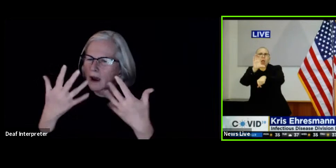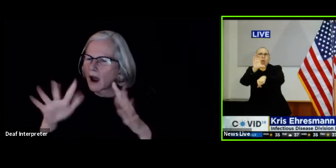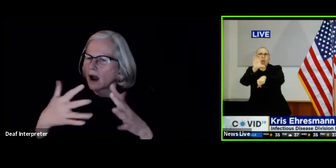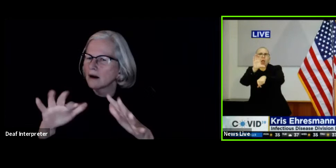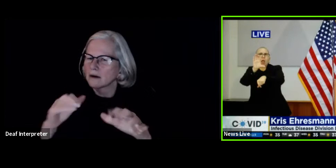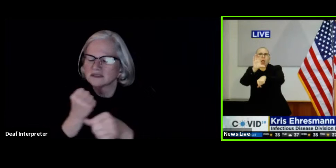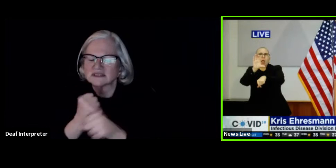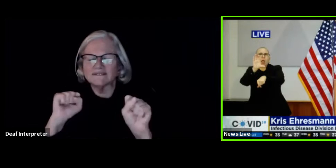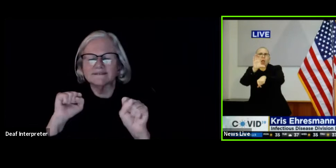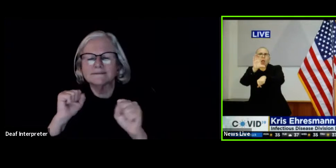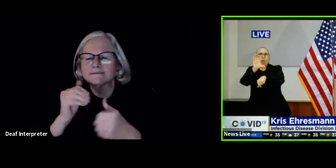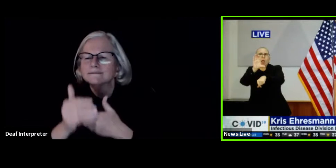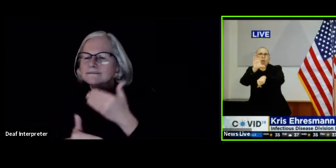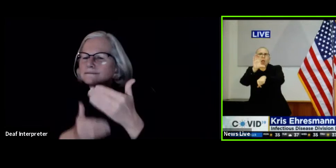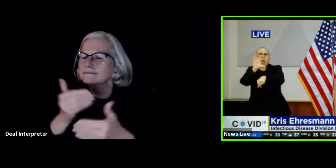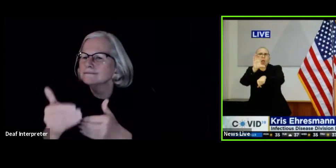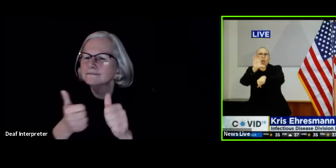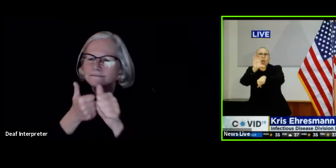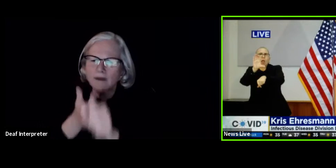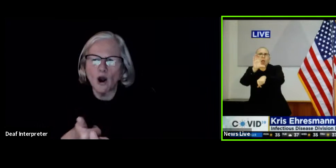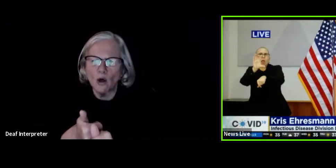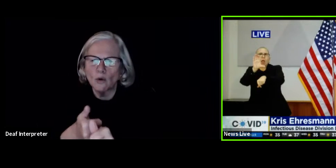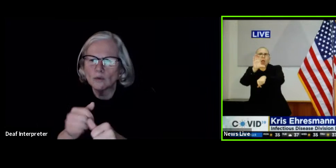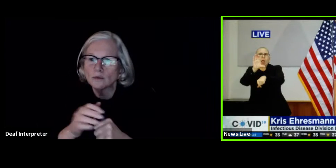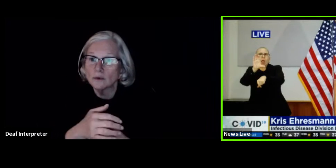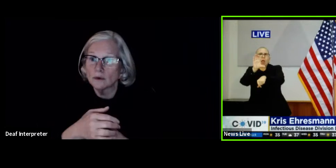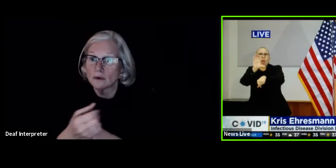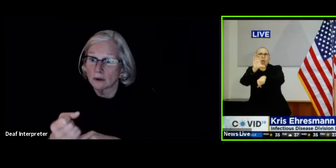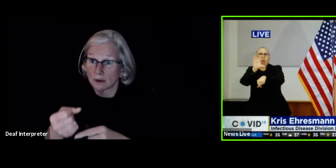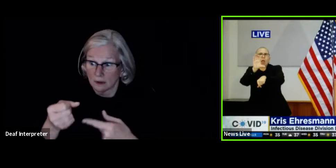YOUR PHONE NOW AND YOU RECEIVE A NOTIFICATION THAT YOU'VE BEEN